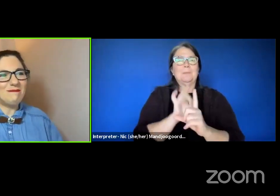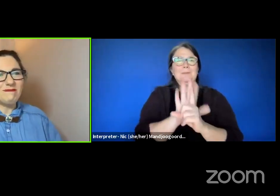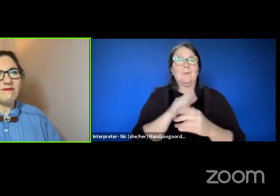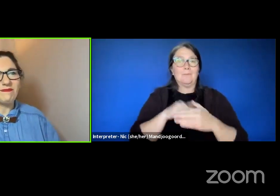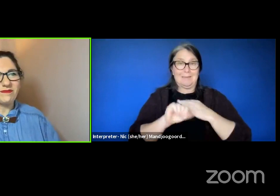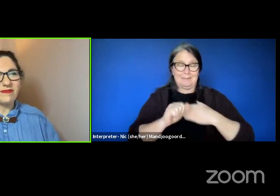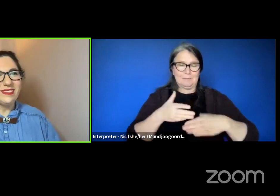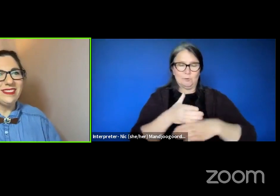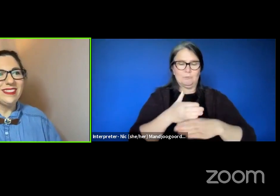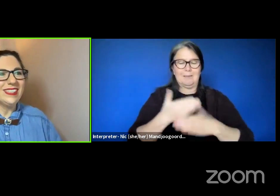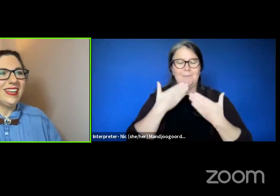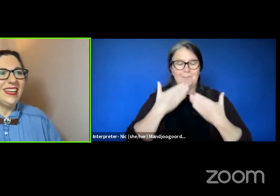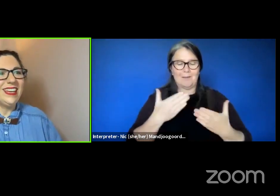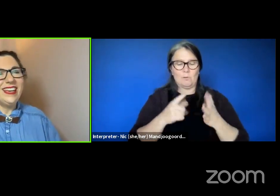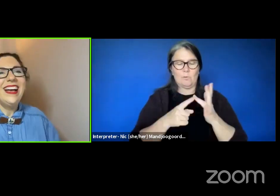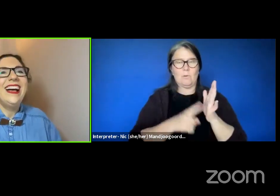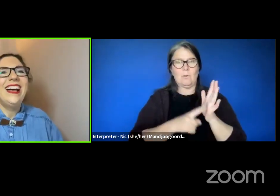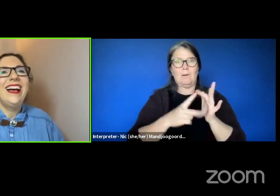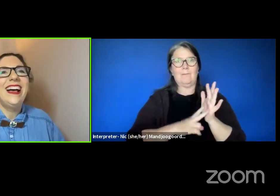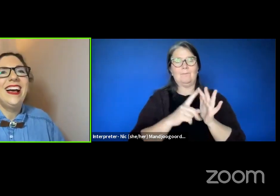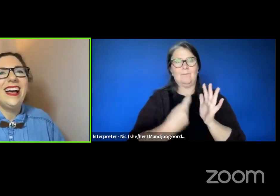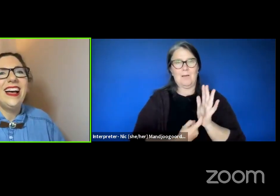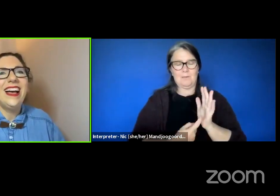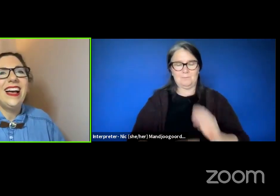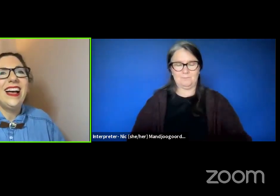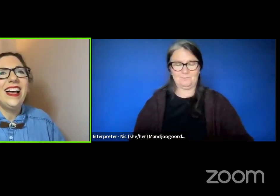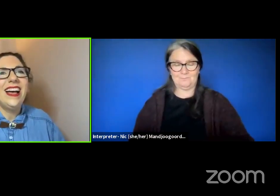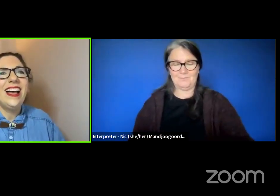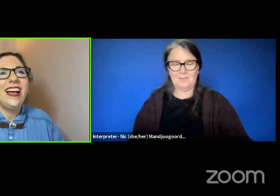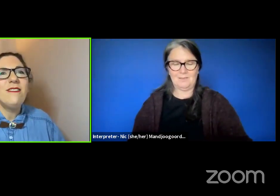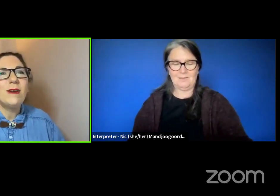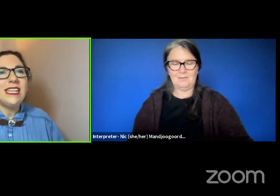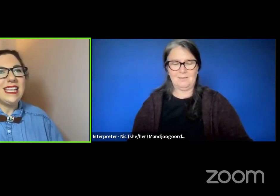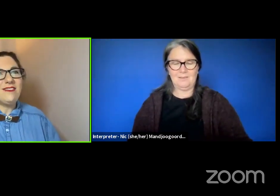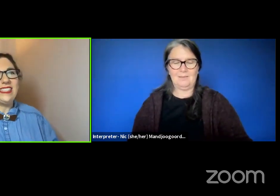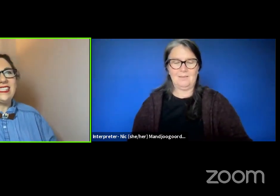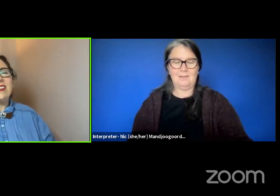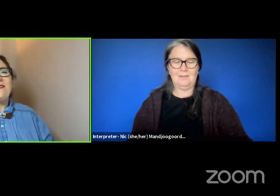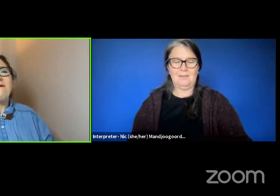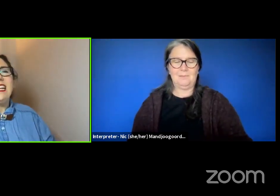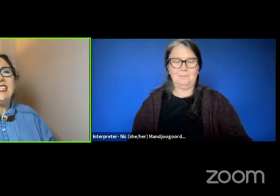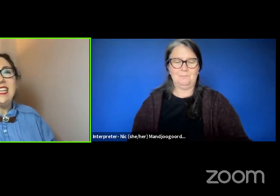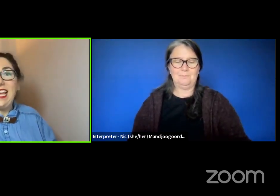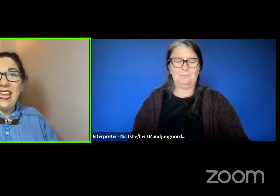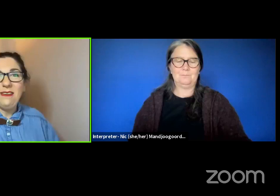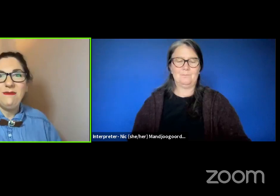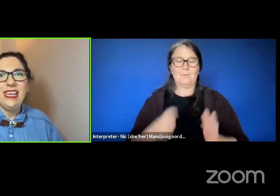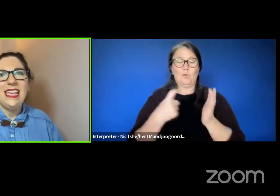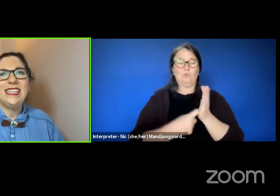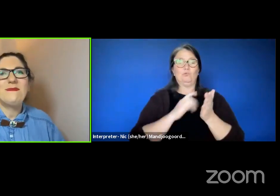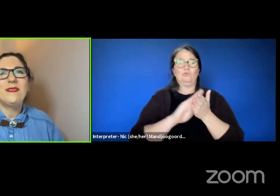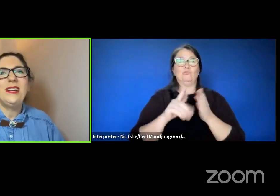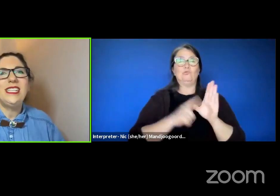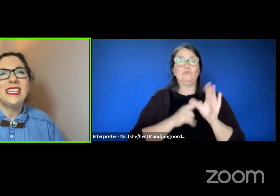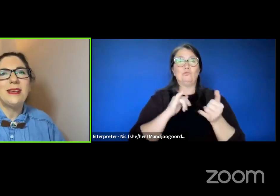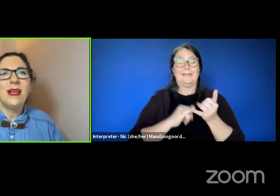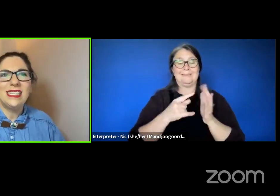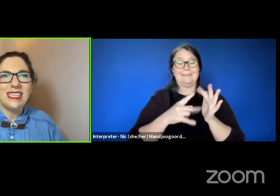being professional. the love Love it. Thank you all about. Thank you all about reese Evans race